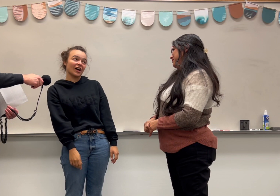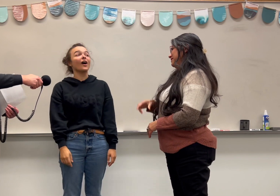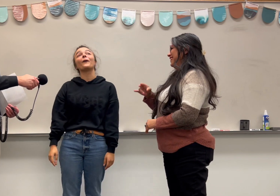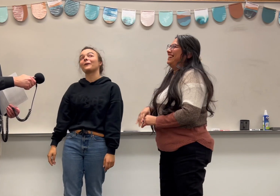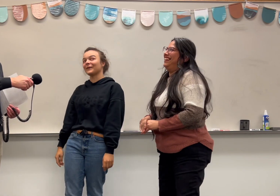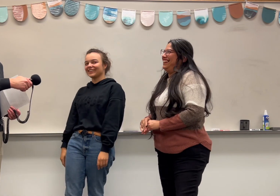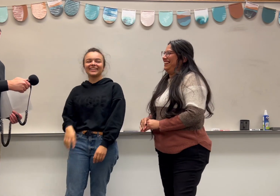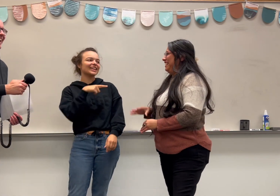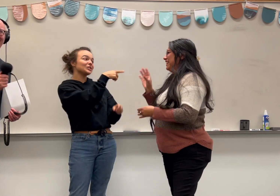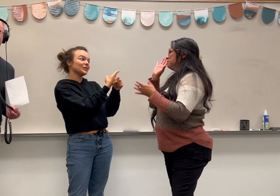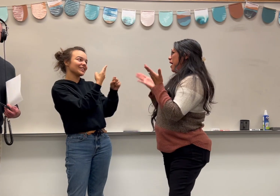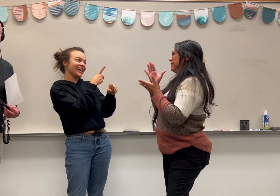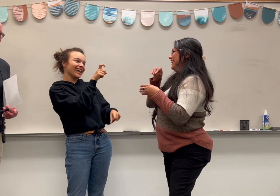because you use it